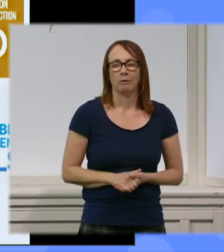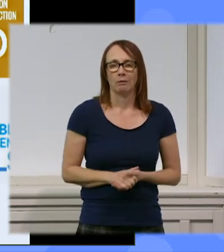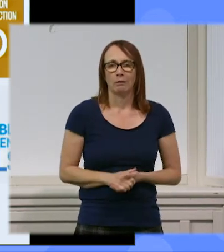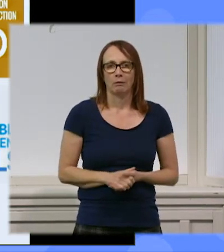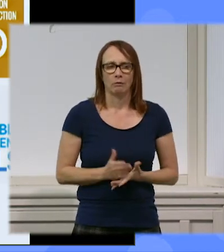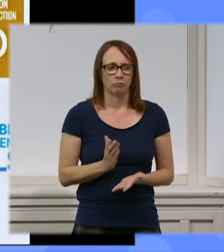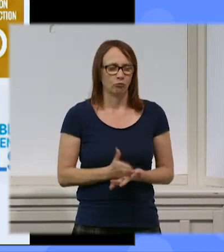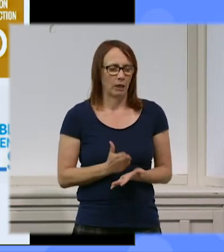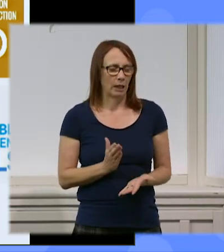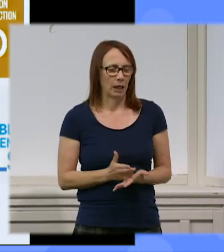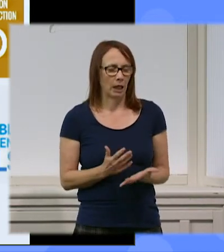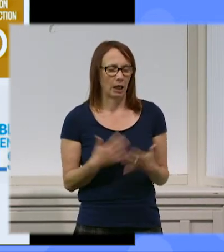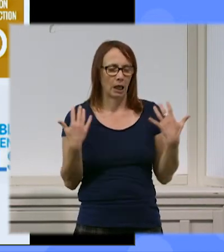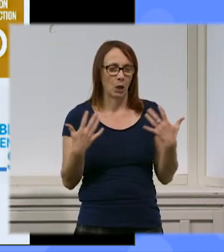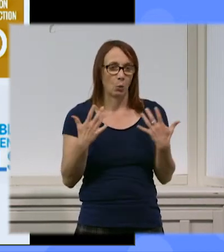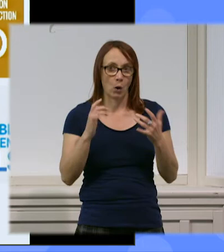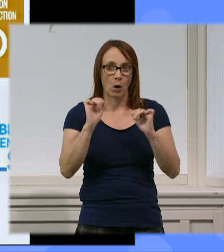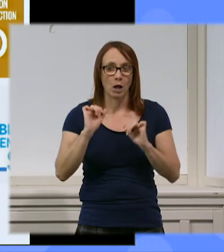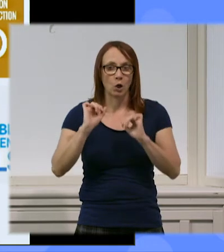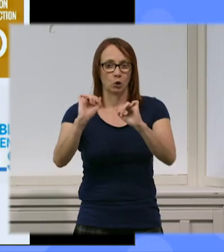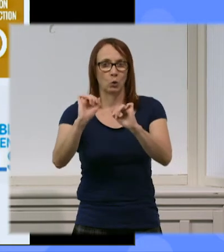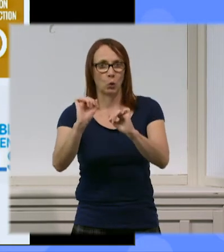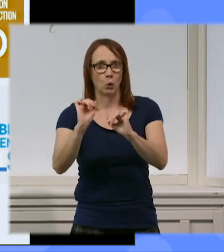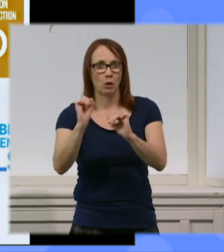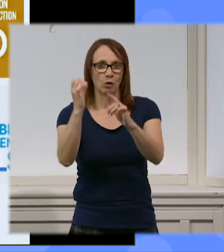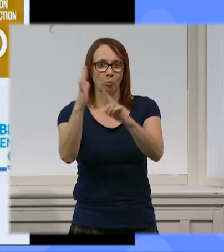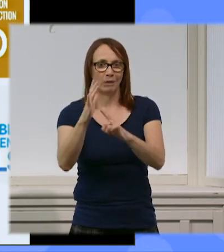the commonality between year 22 prioritized statements from last weekend